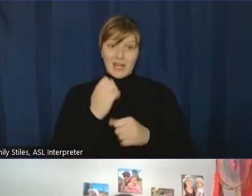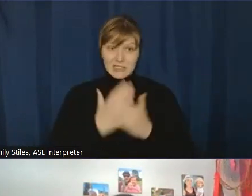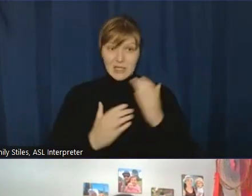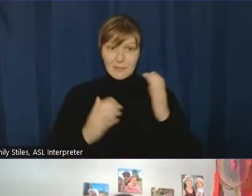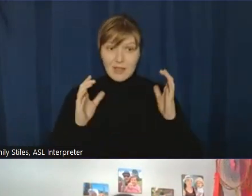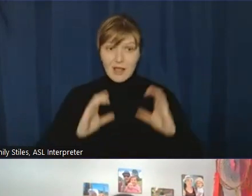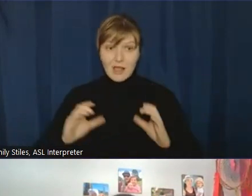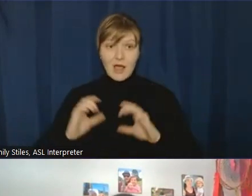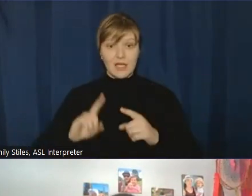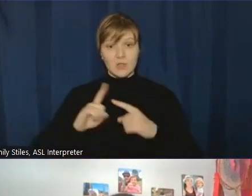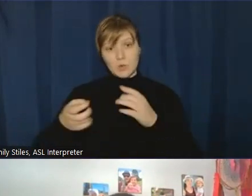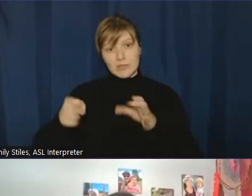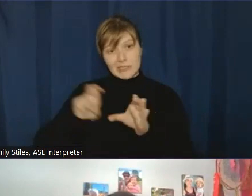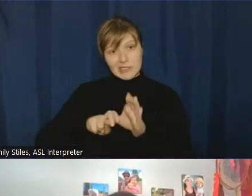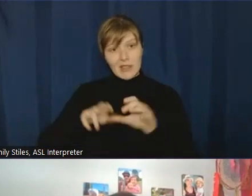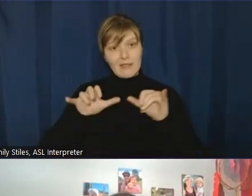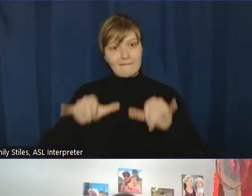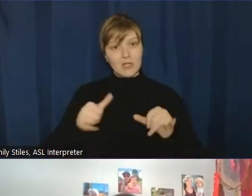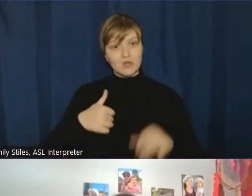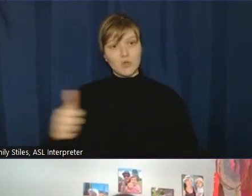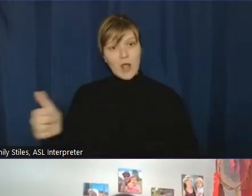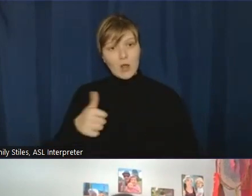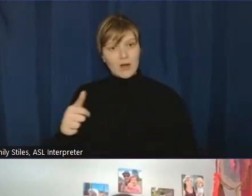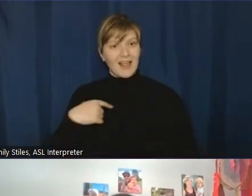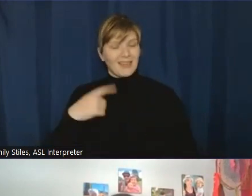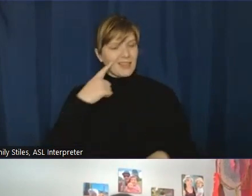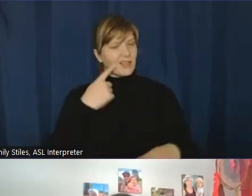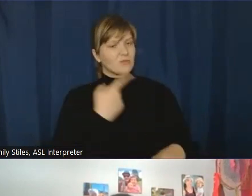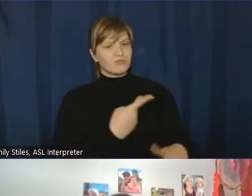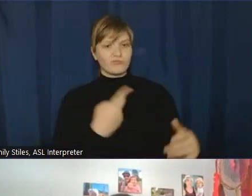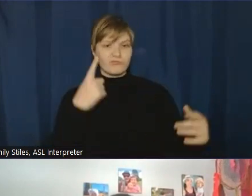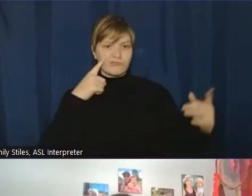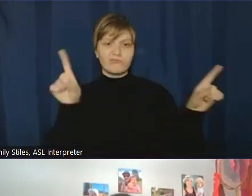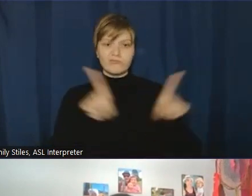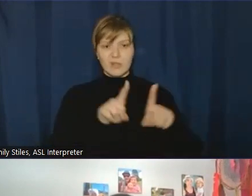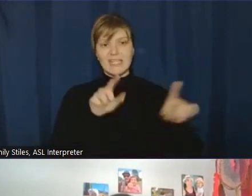so I think there was a common goal of "they need transportation, and we want to provide